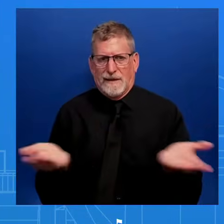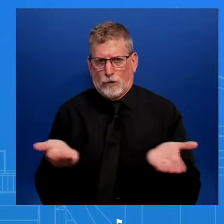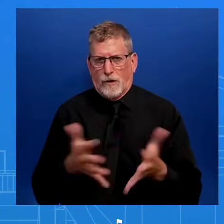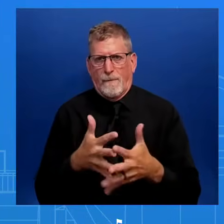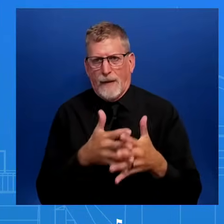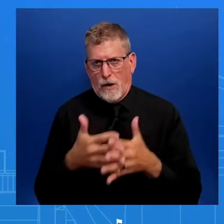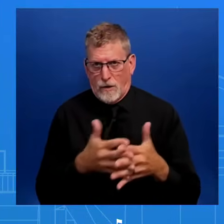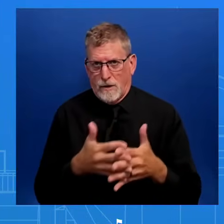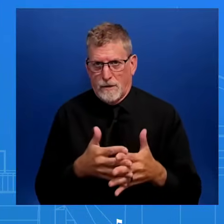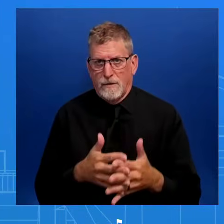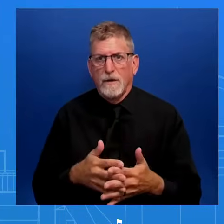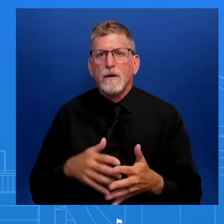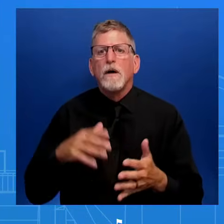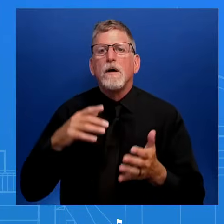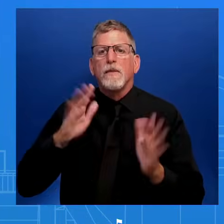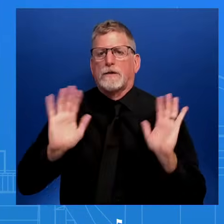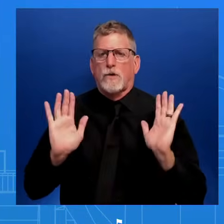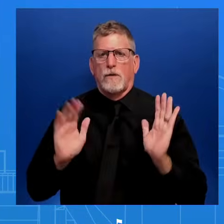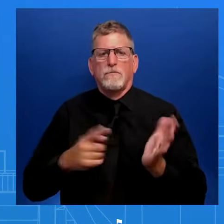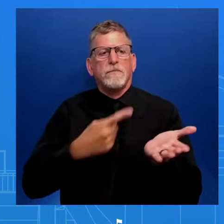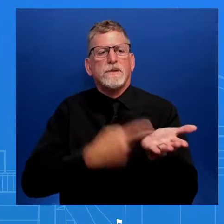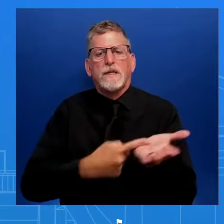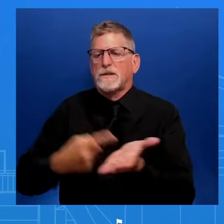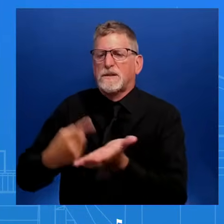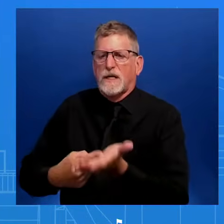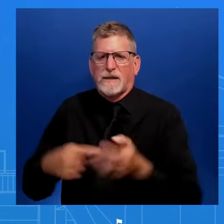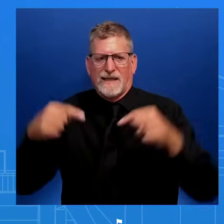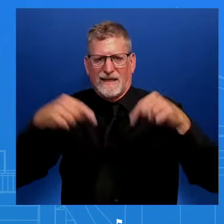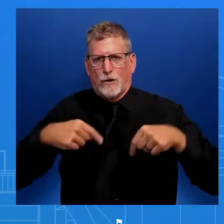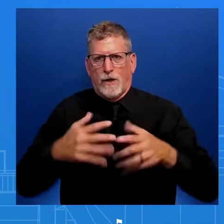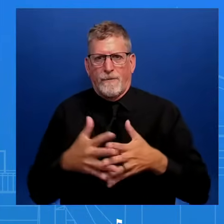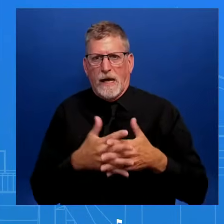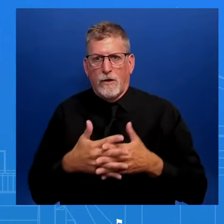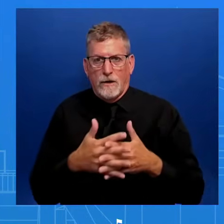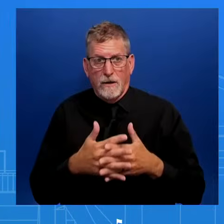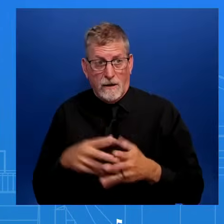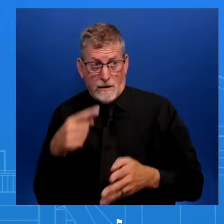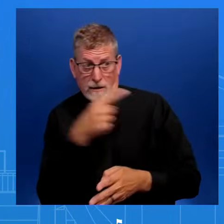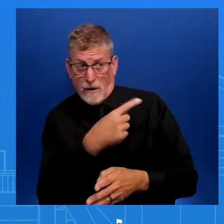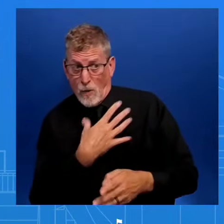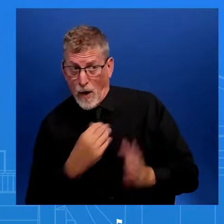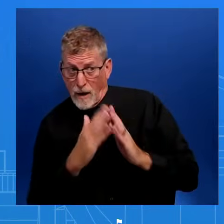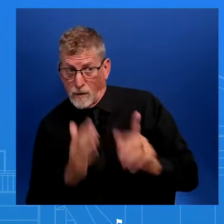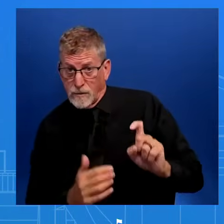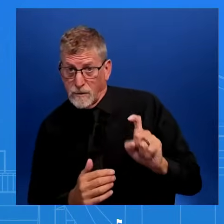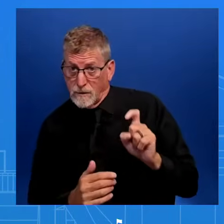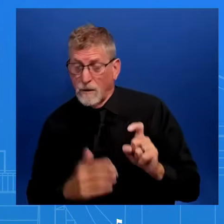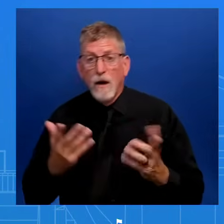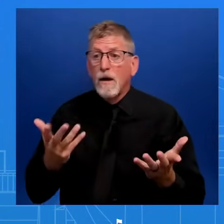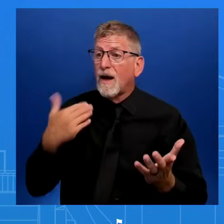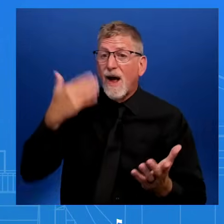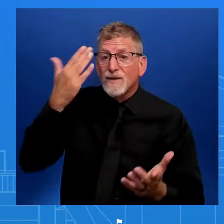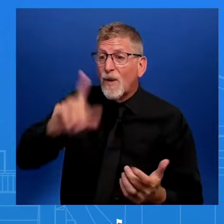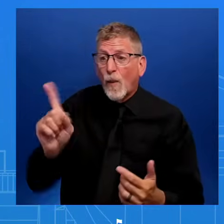every morning thinking about the American people and doing that job and doing the work. And you see that. You see that, again, in the historic pieces of legislation,